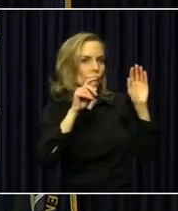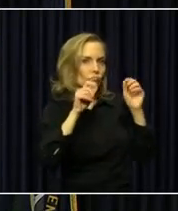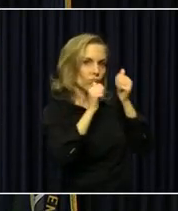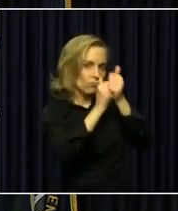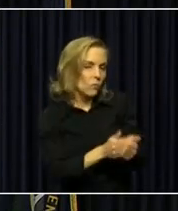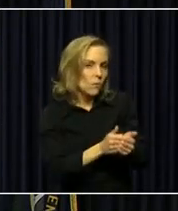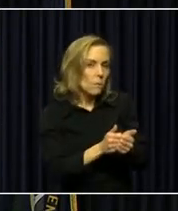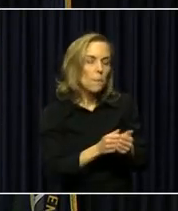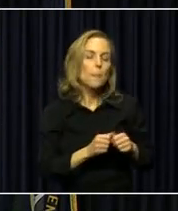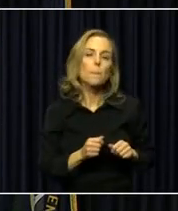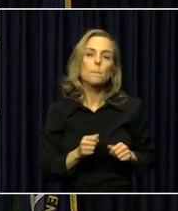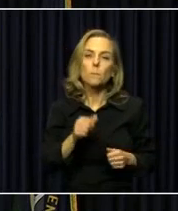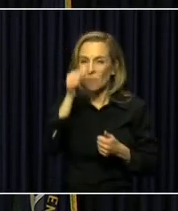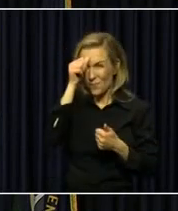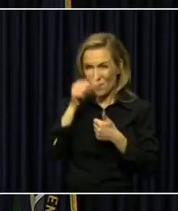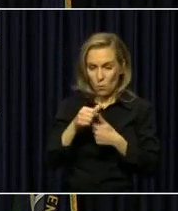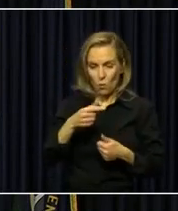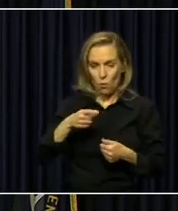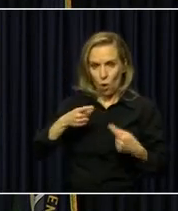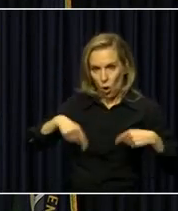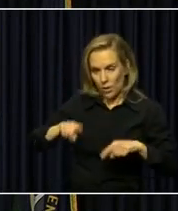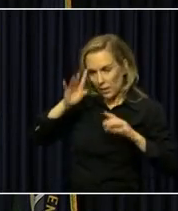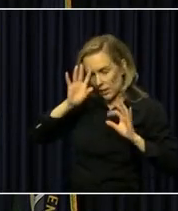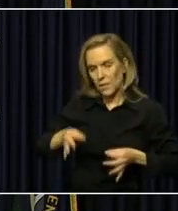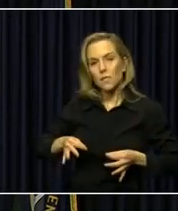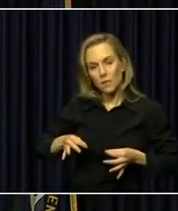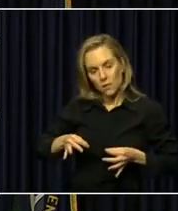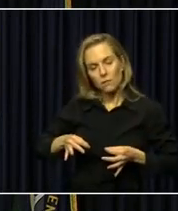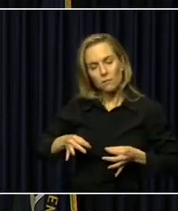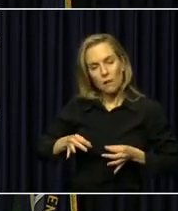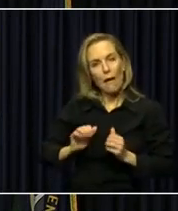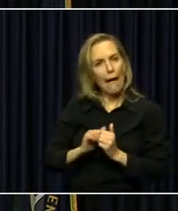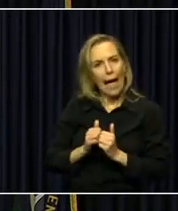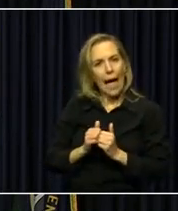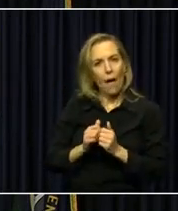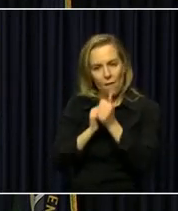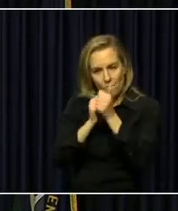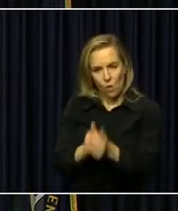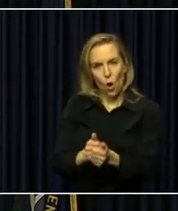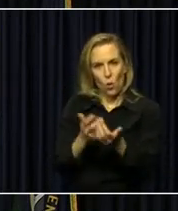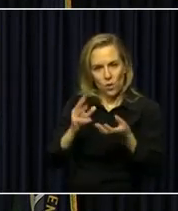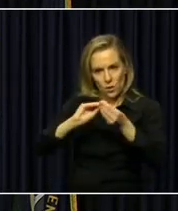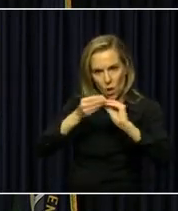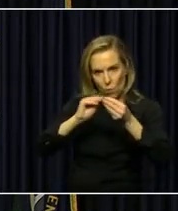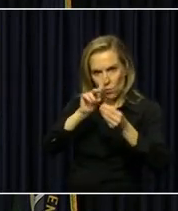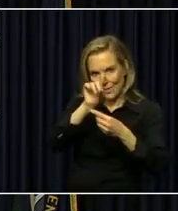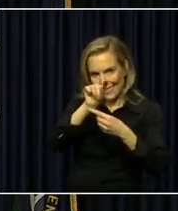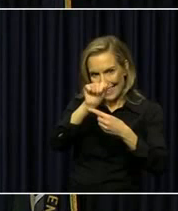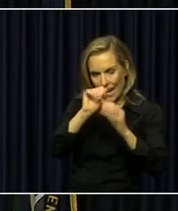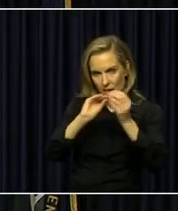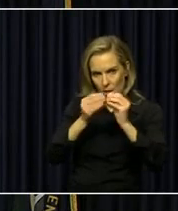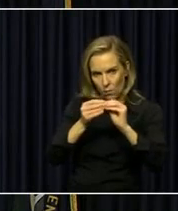OF CASES AS 2,707.